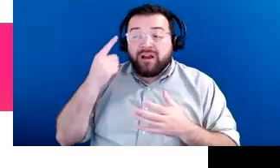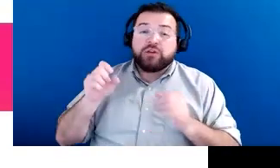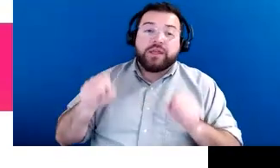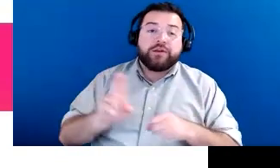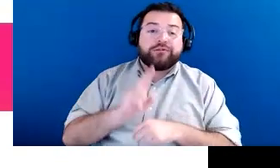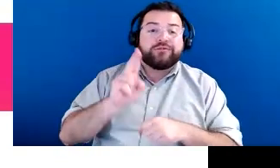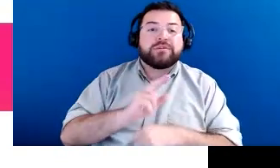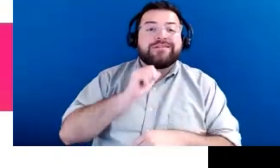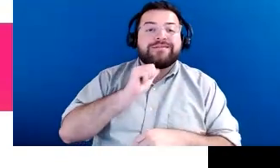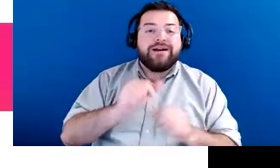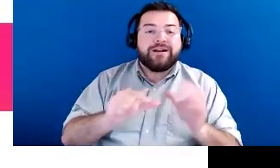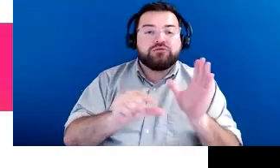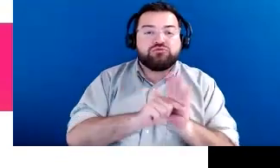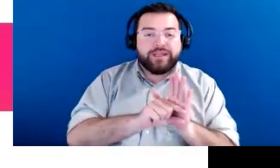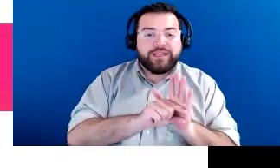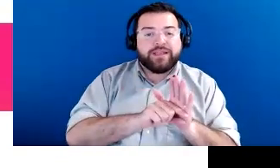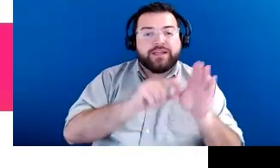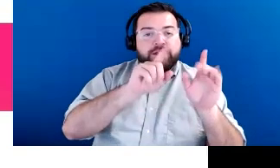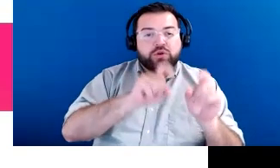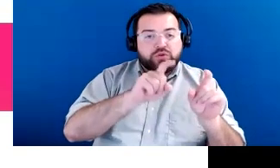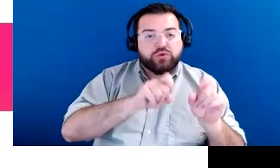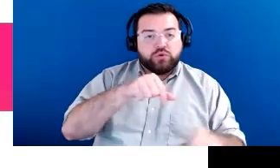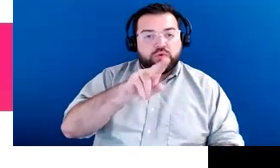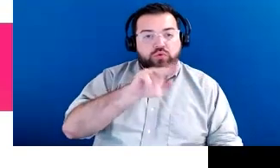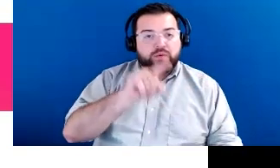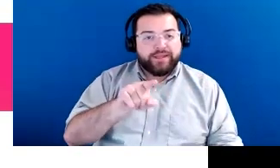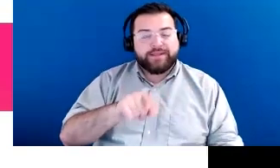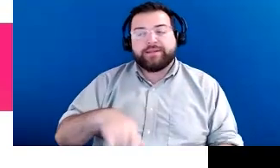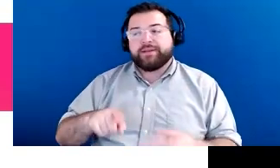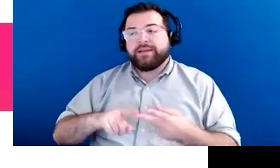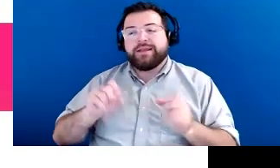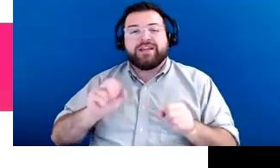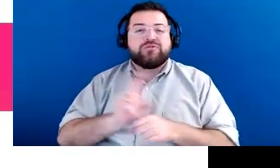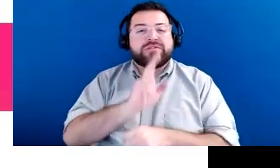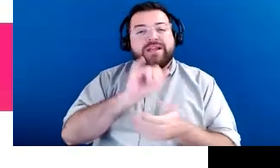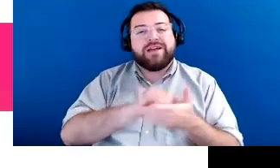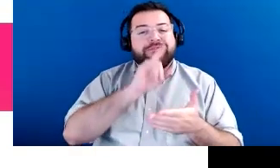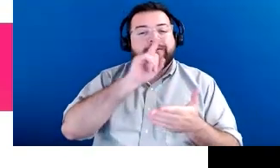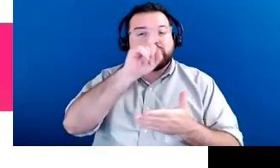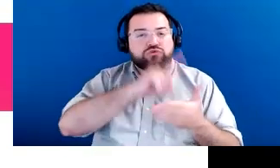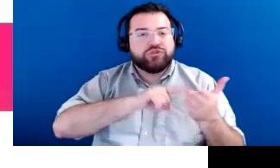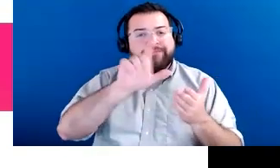Use these for you know checks for understandings together of student feedback.